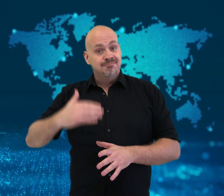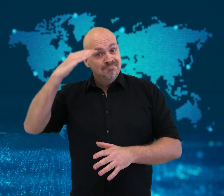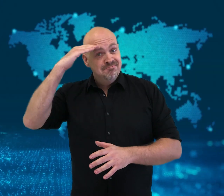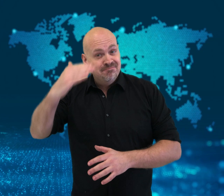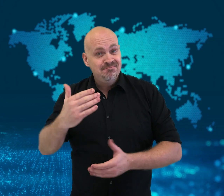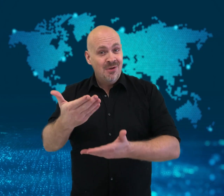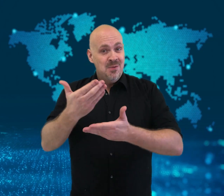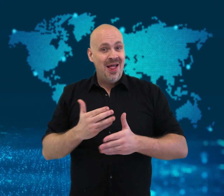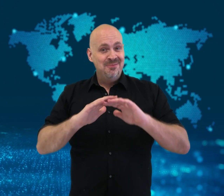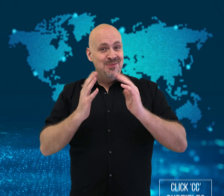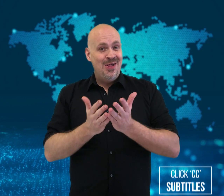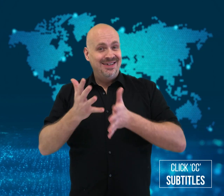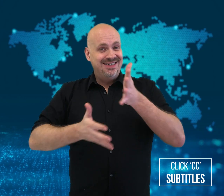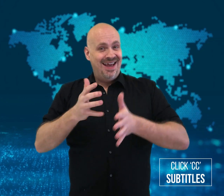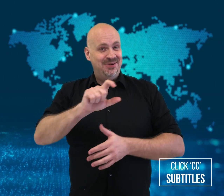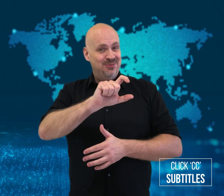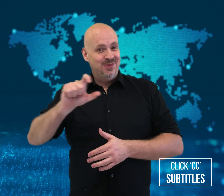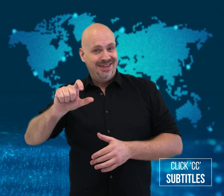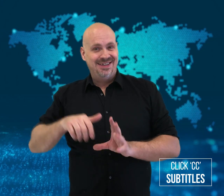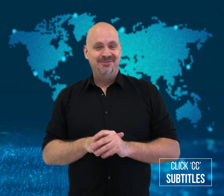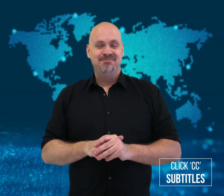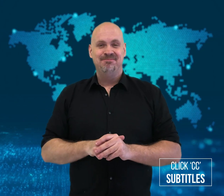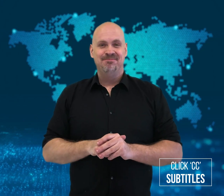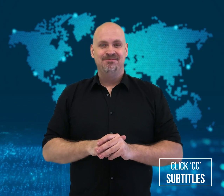Welcome to WorldSign Week!